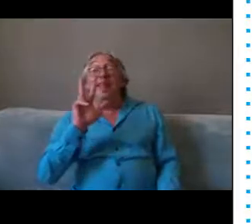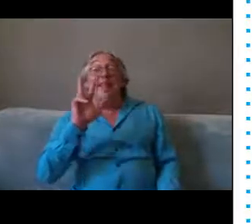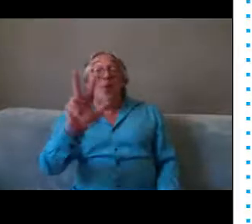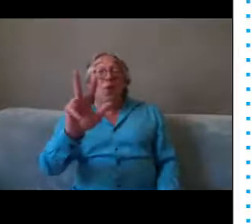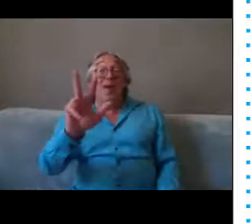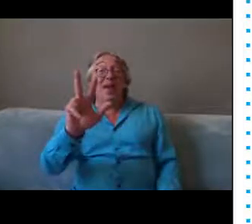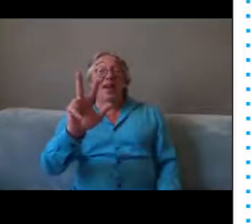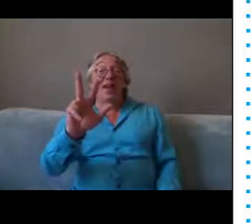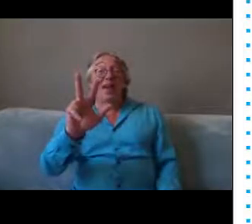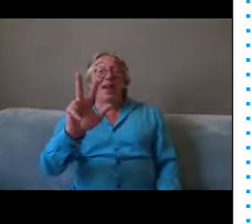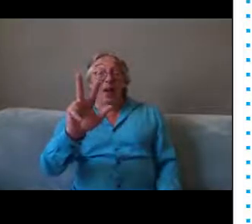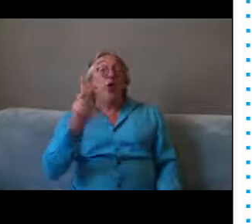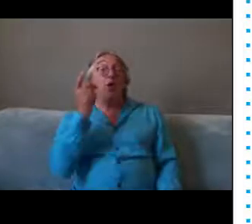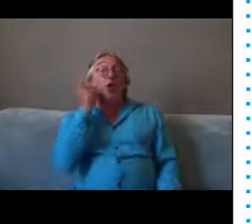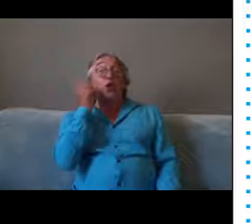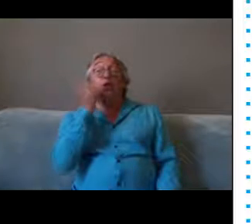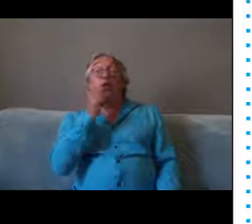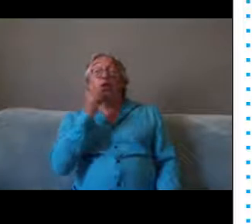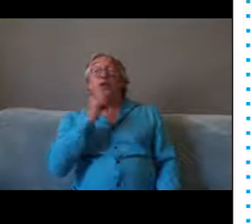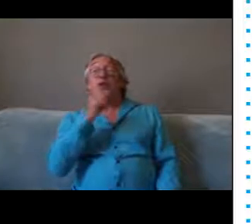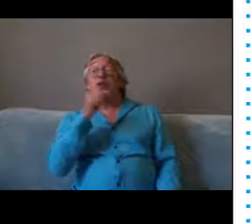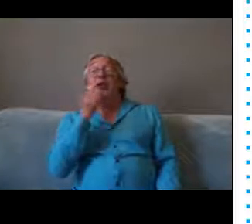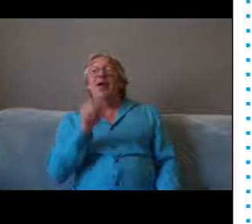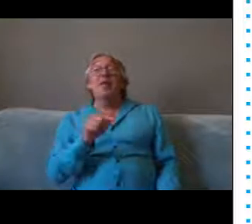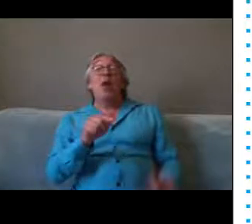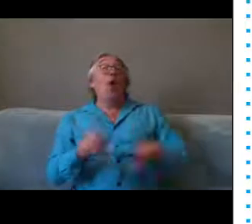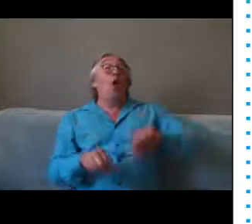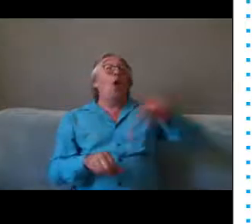all the learning mobility opportunities as such.